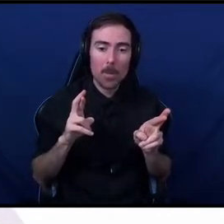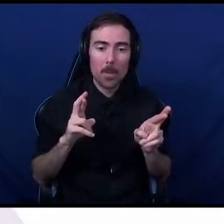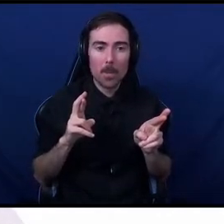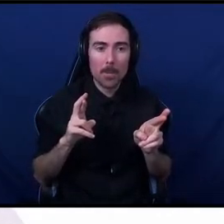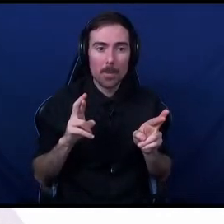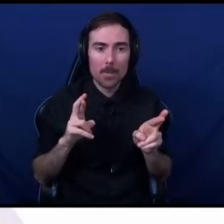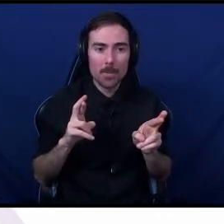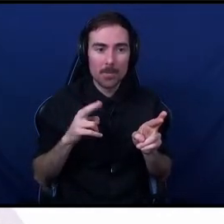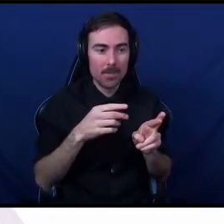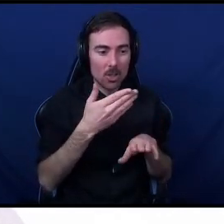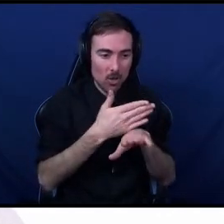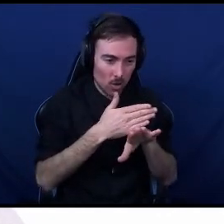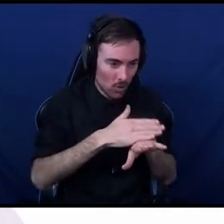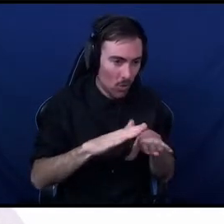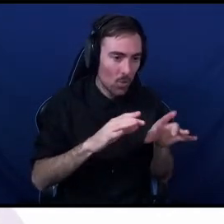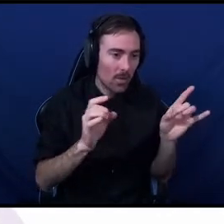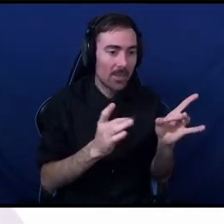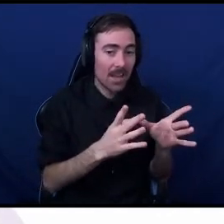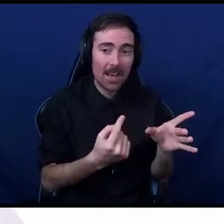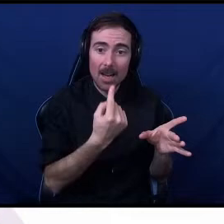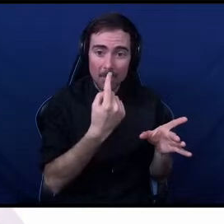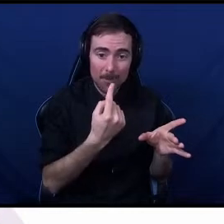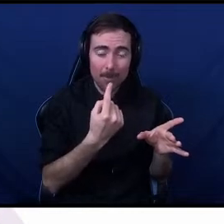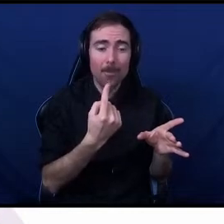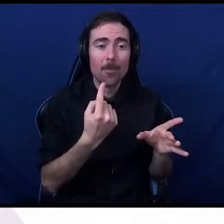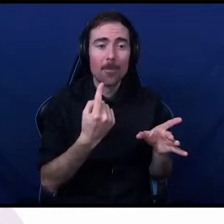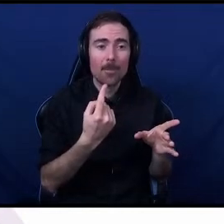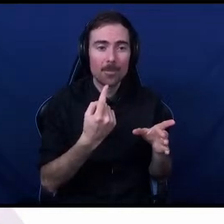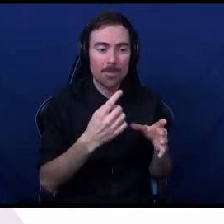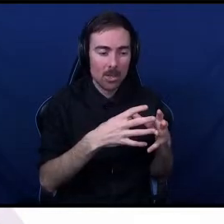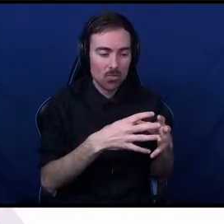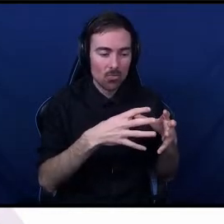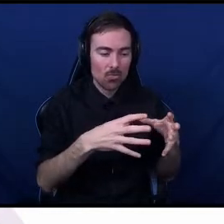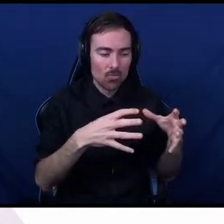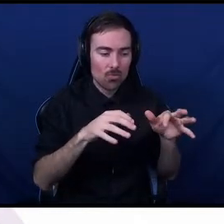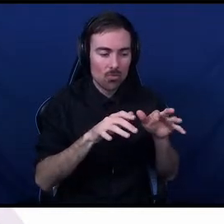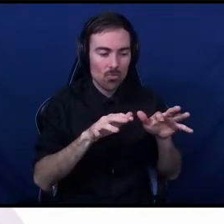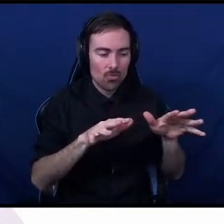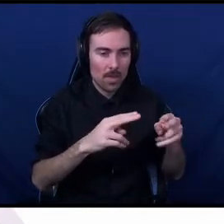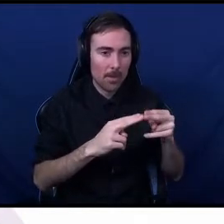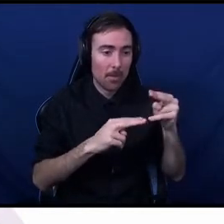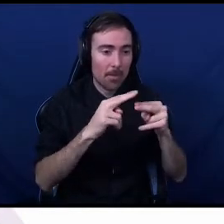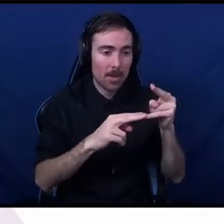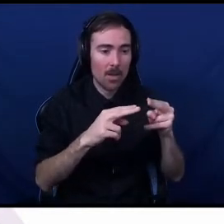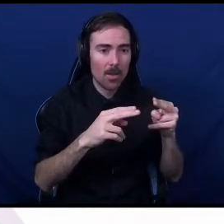that are kind of now emerging, they're emerging businesses, and they're going to be built with this DNA kind of embedded into them.